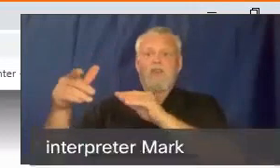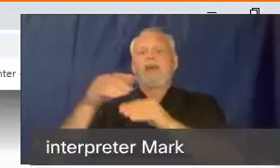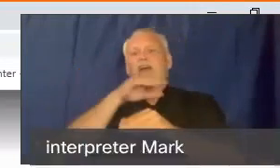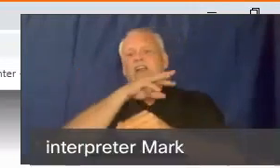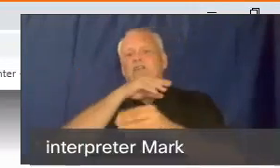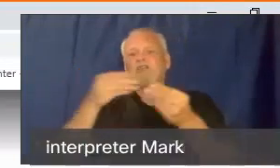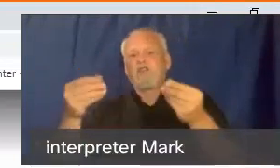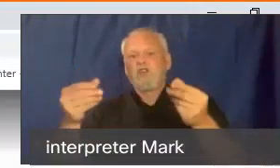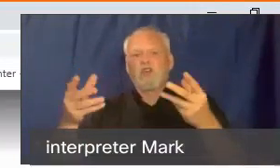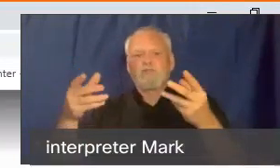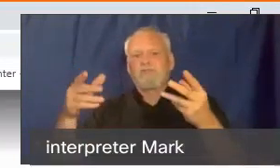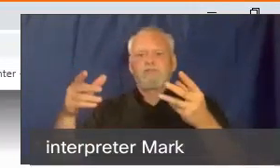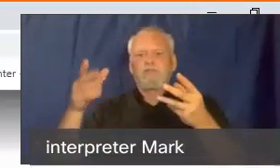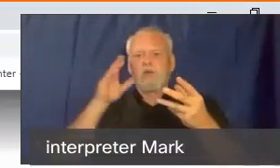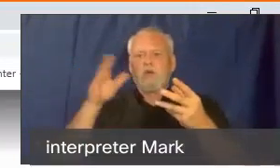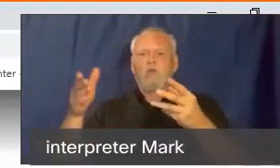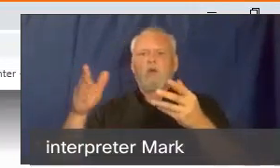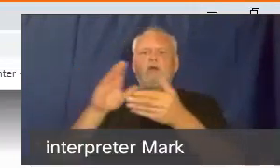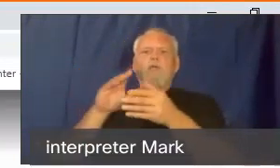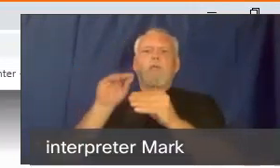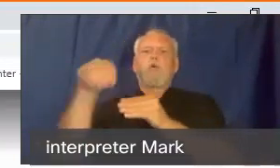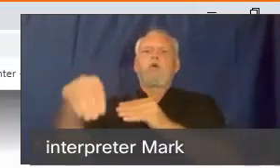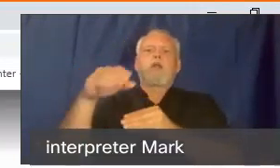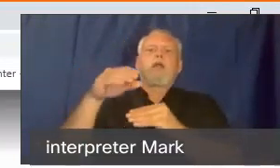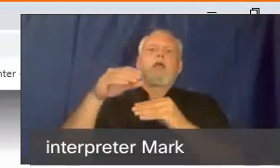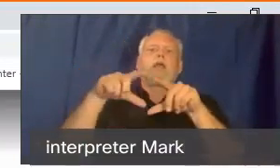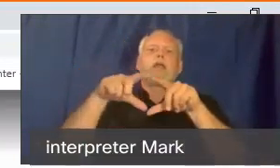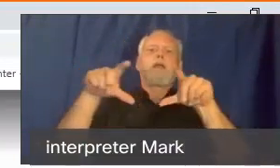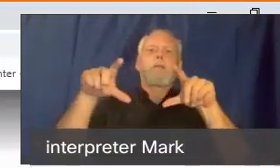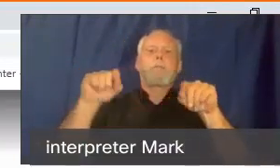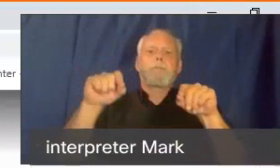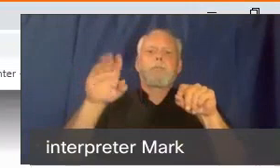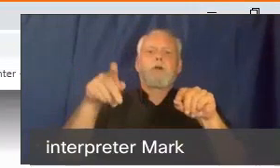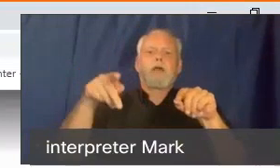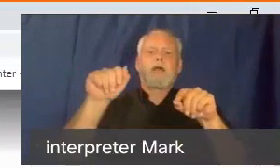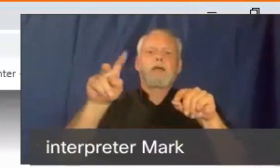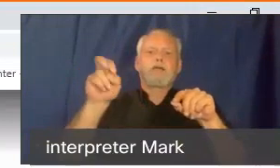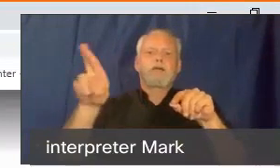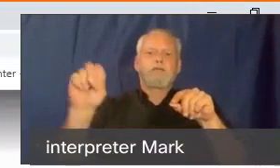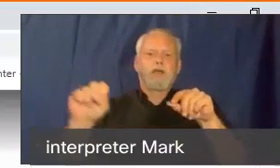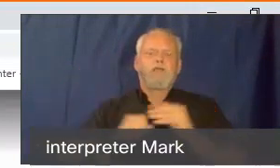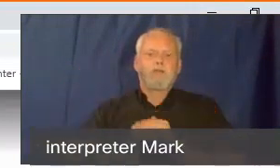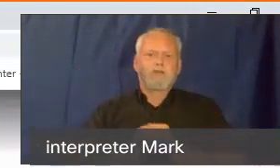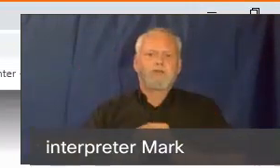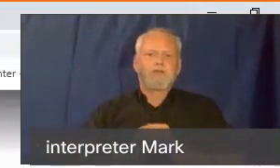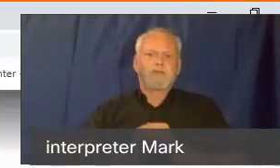Proposed to actually be break papers.